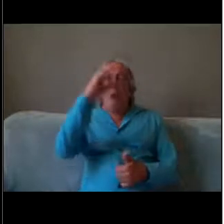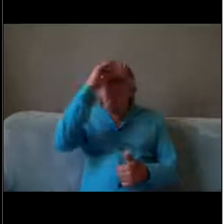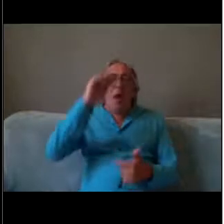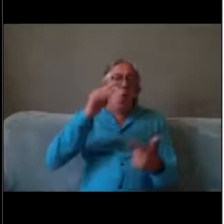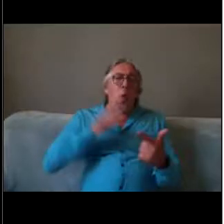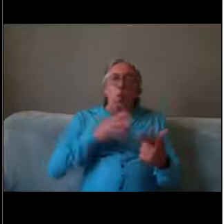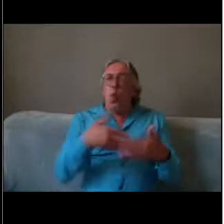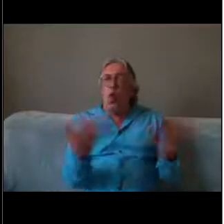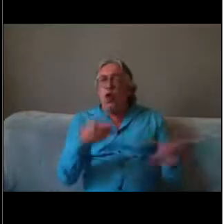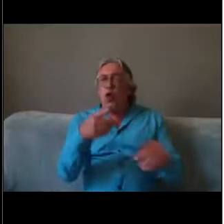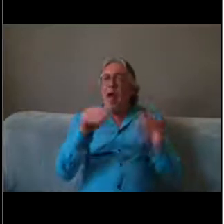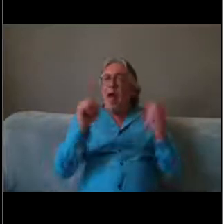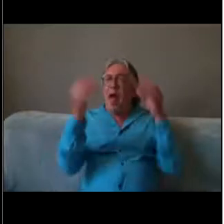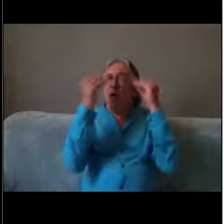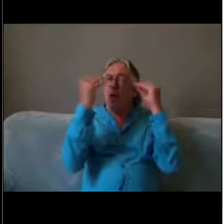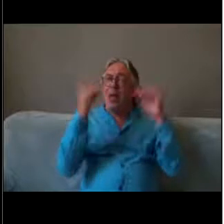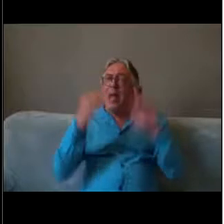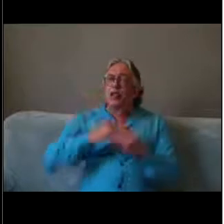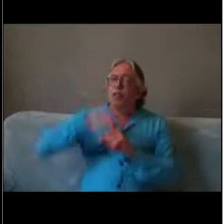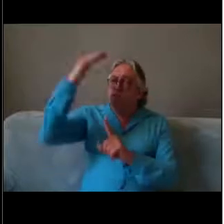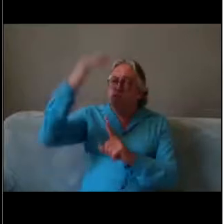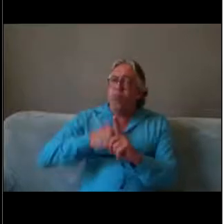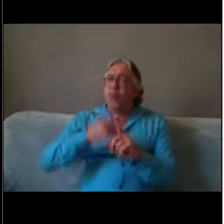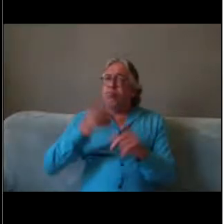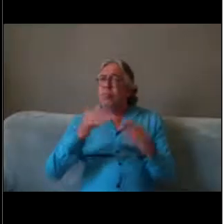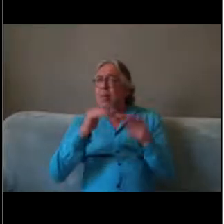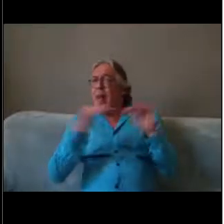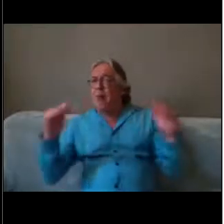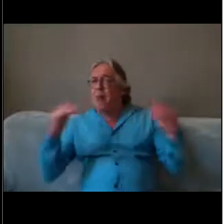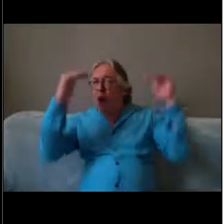That's what is more important to remember and easier to remember.